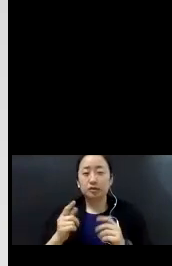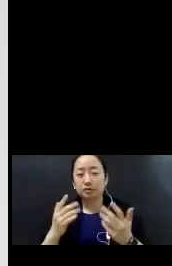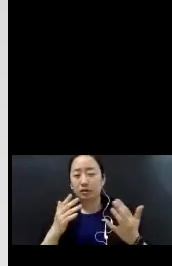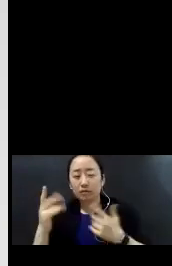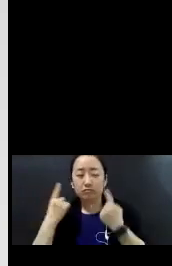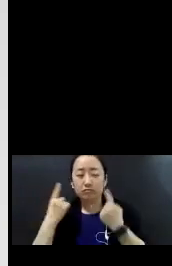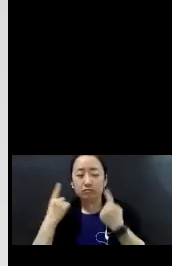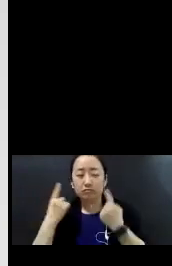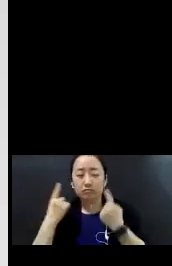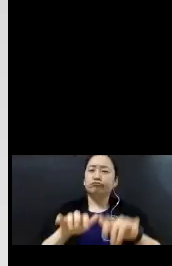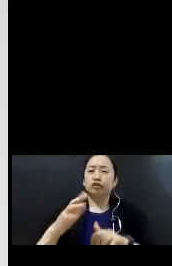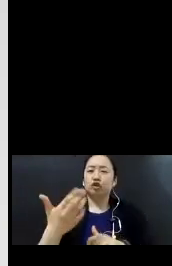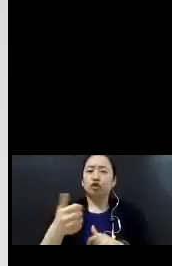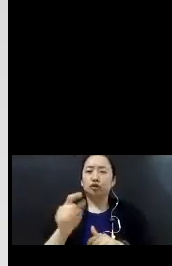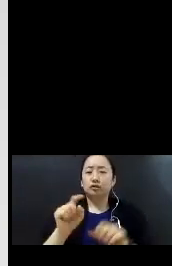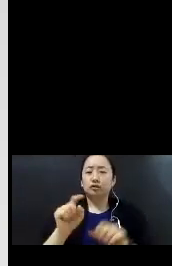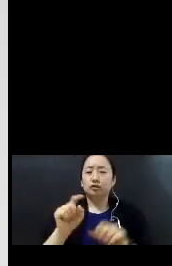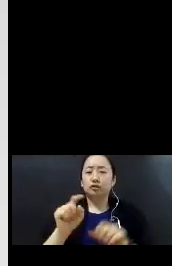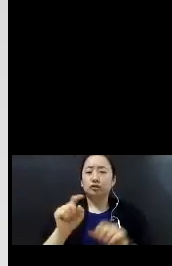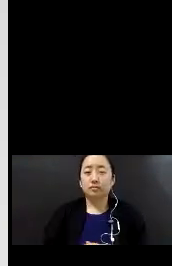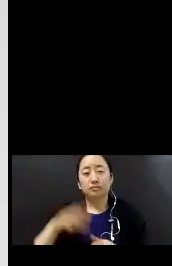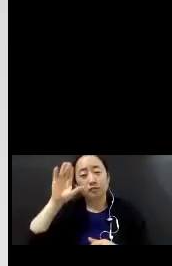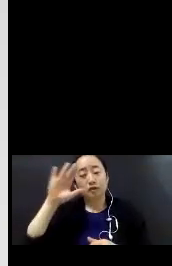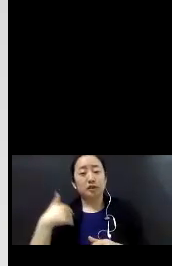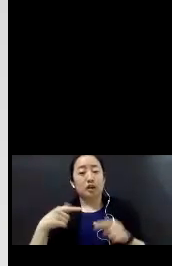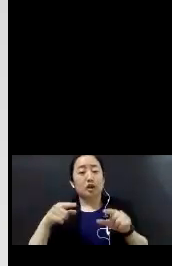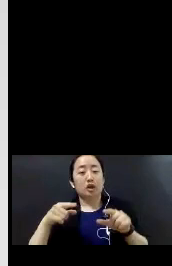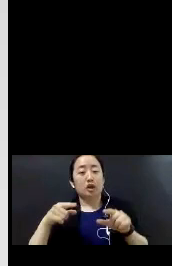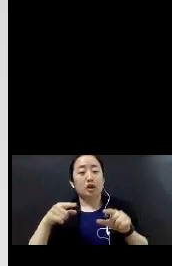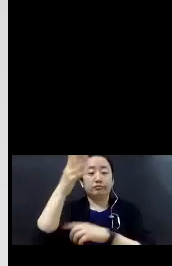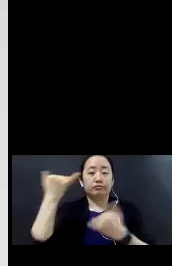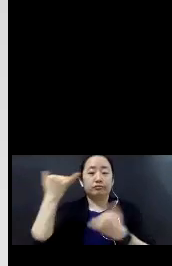WE WILL TRY TO MONITOR THAT THROUGHOUT TODAY'S SESSION.